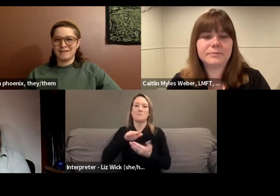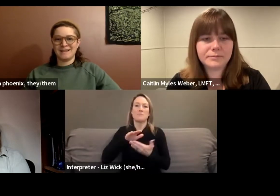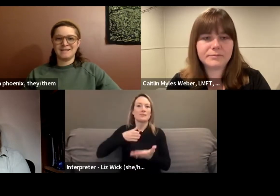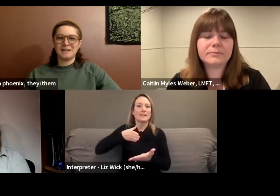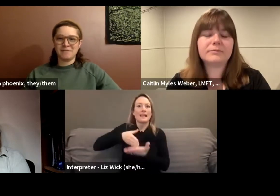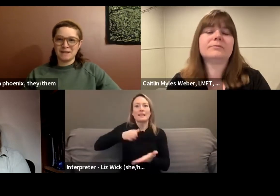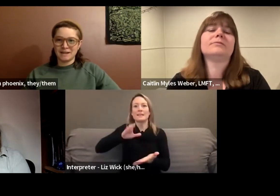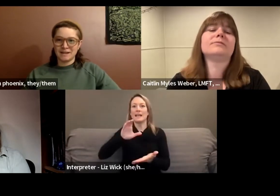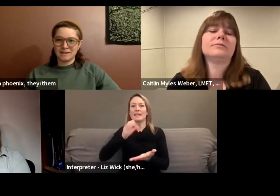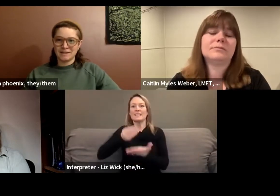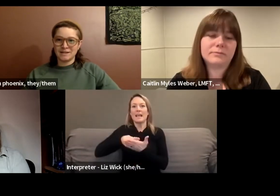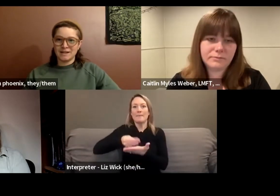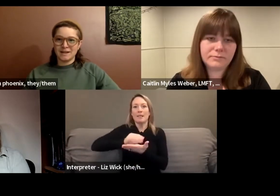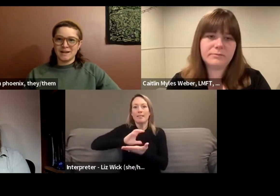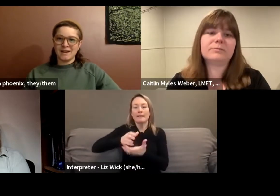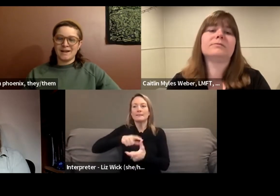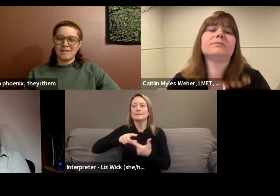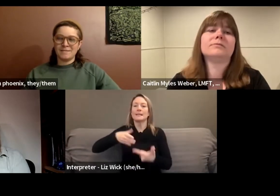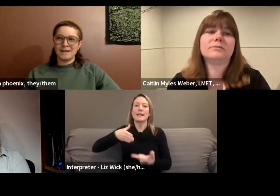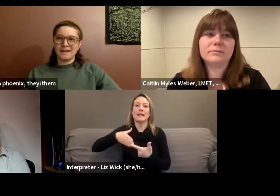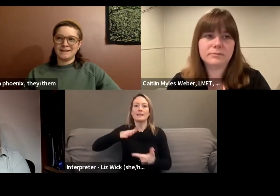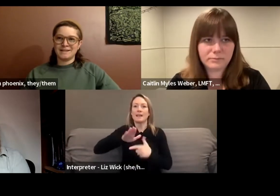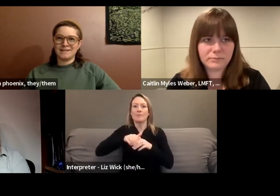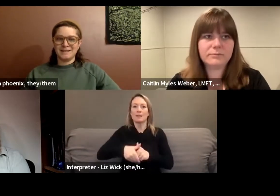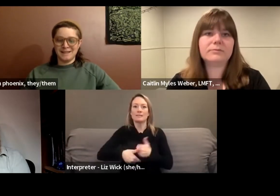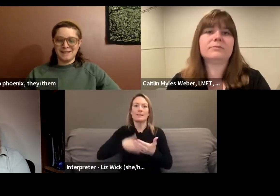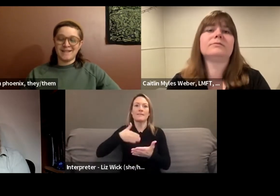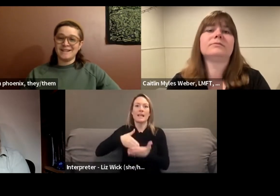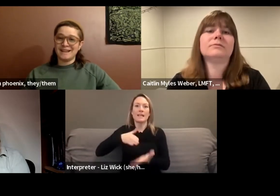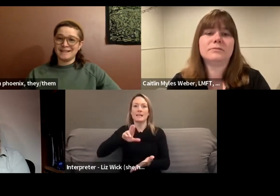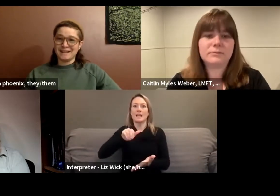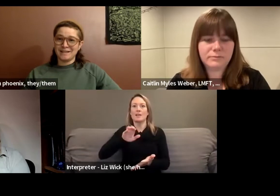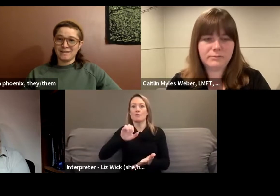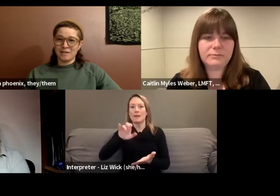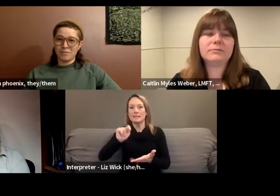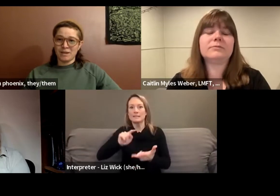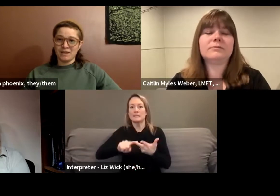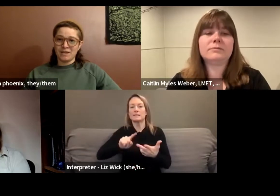it's anti-racist, it's decolonizing the therapy.